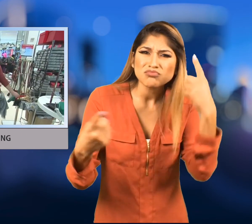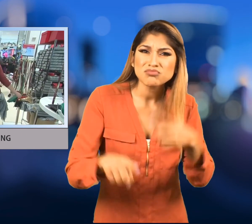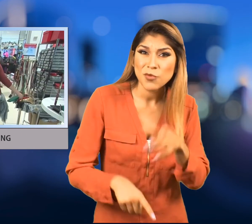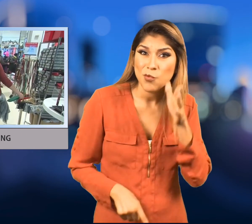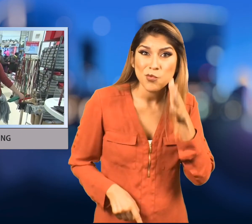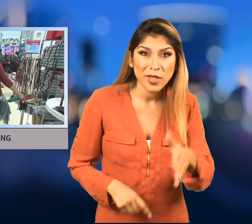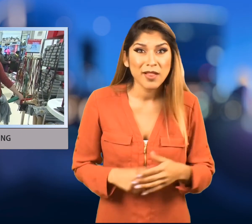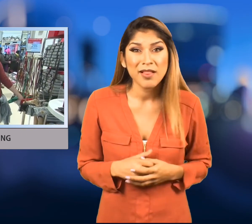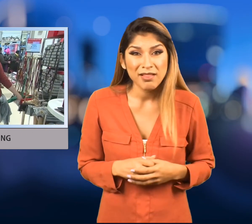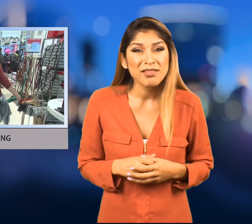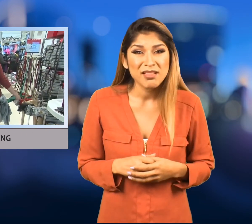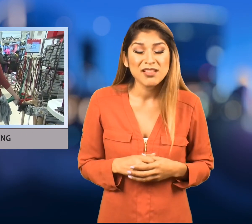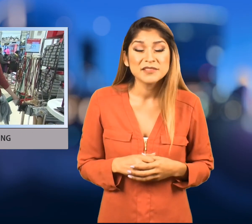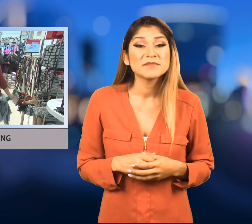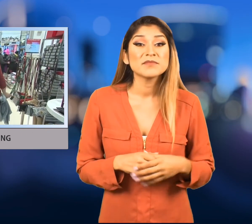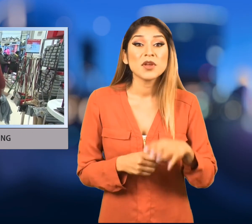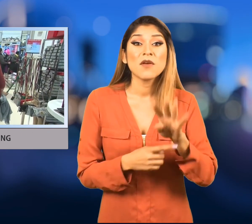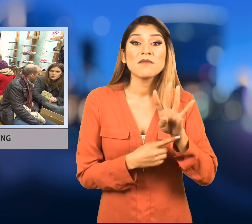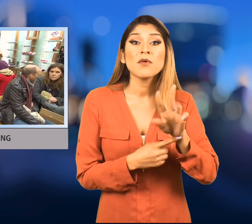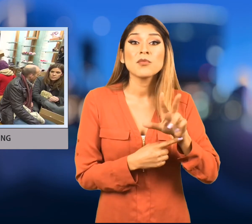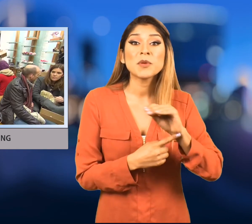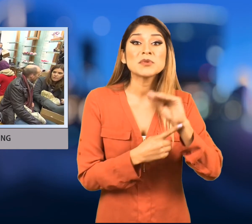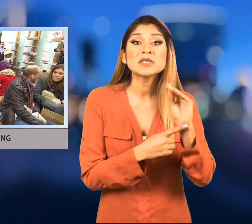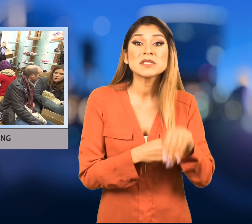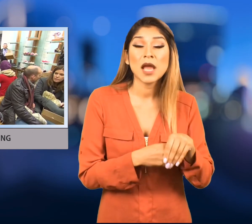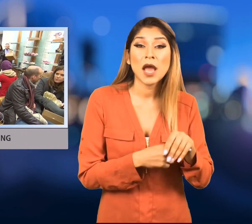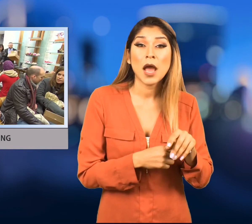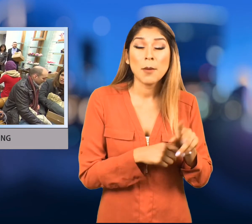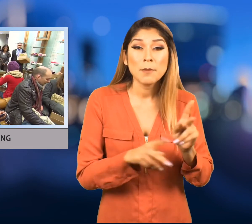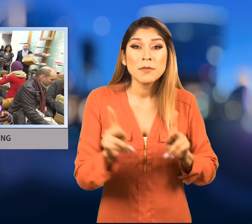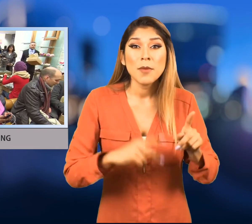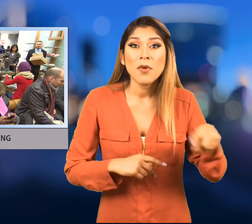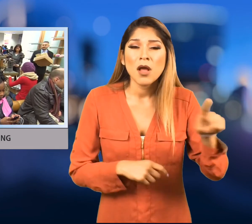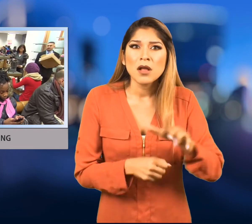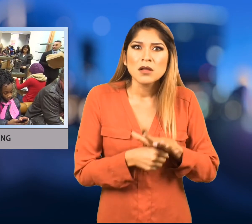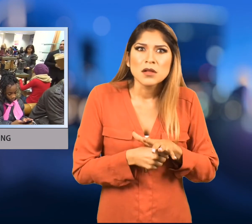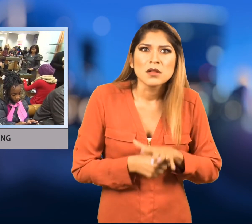agreed to do it. Forty-three percent say they feel pressured